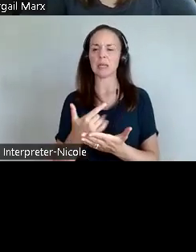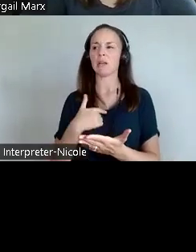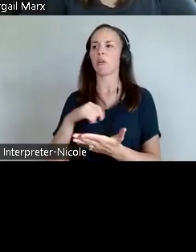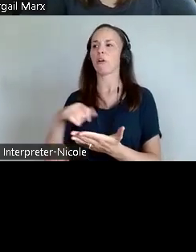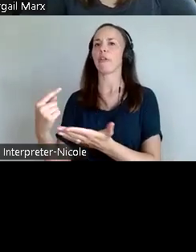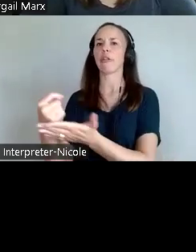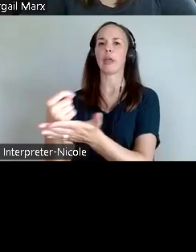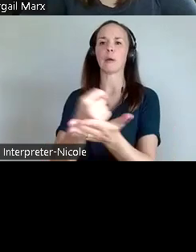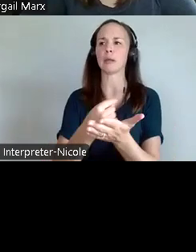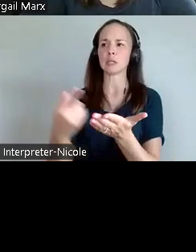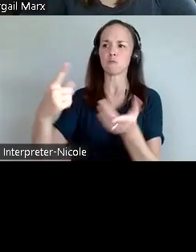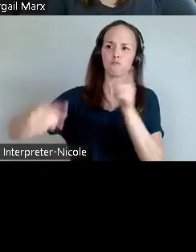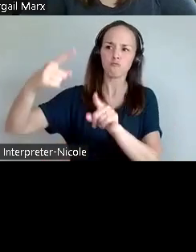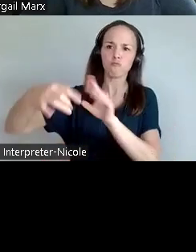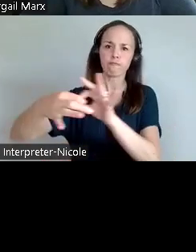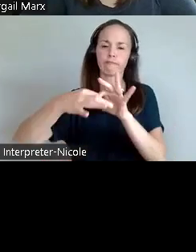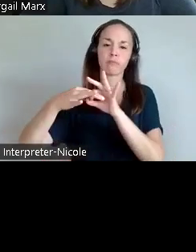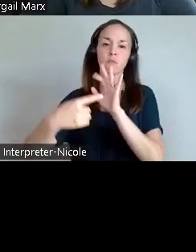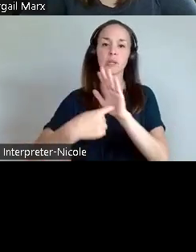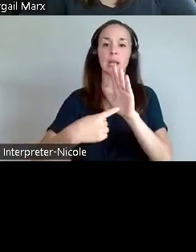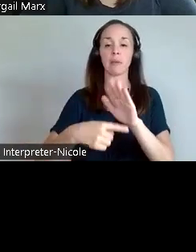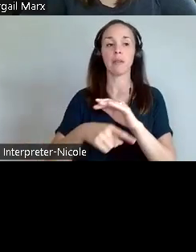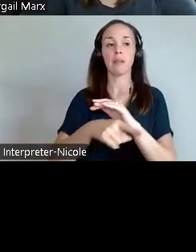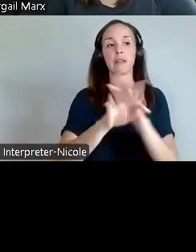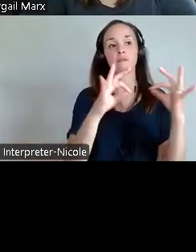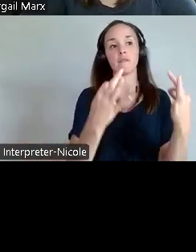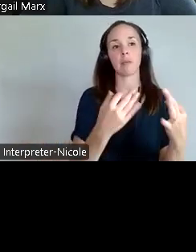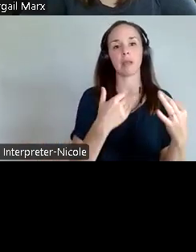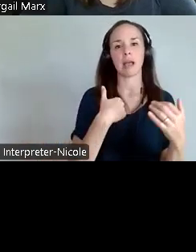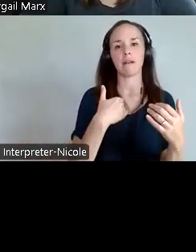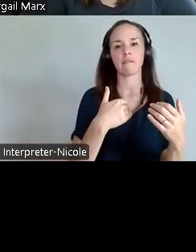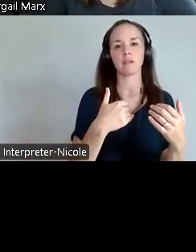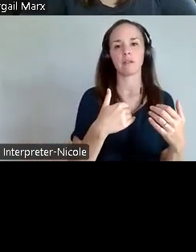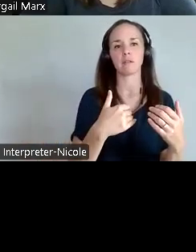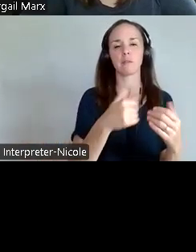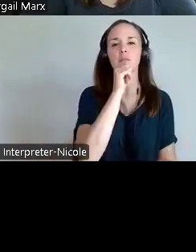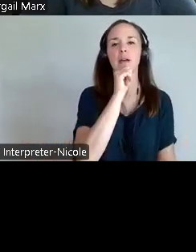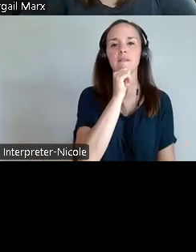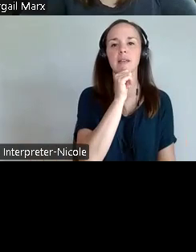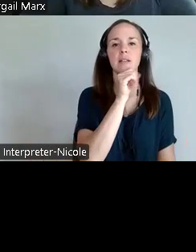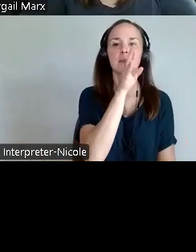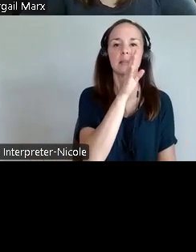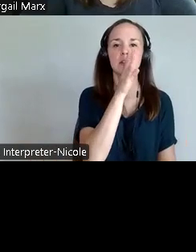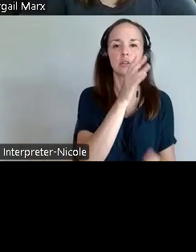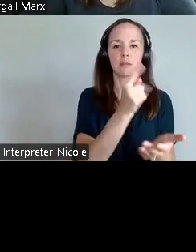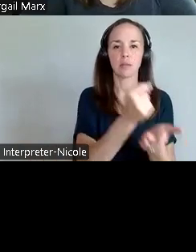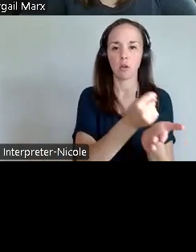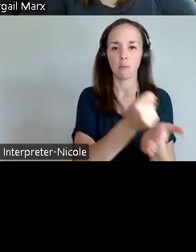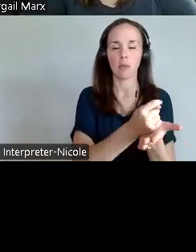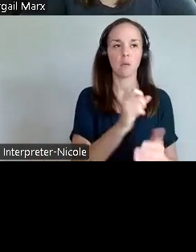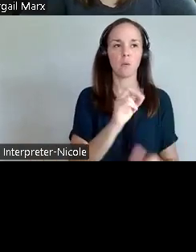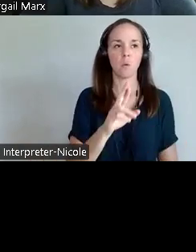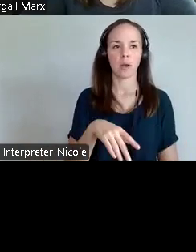So if a family is getting outside speech therapy or maybe even like equestrian therapy is really